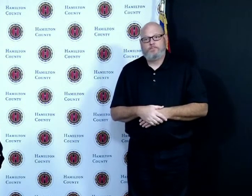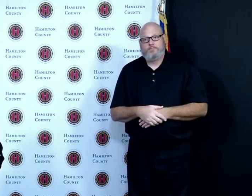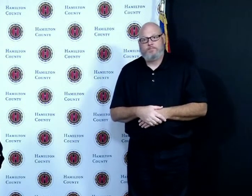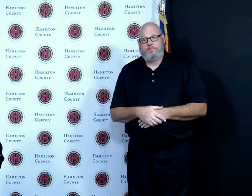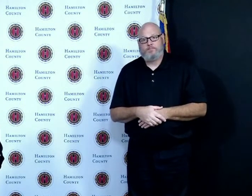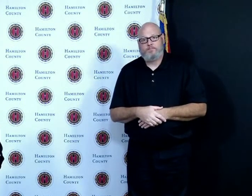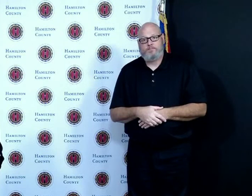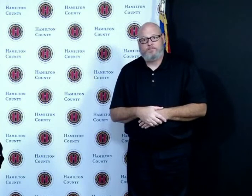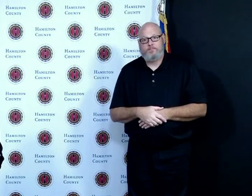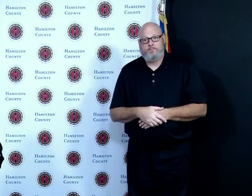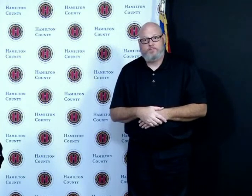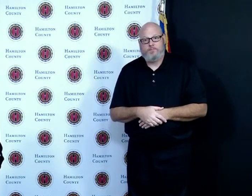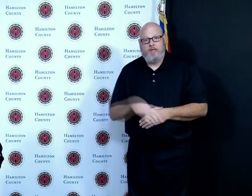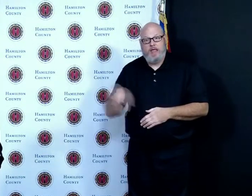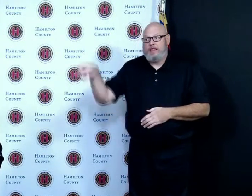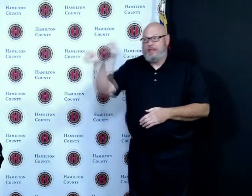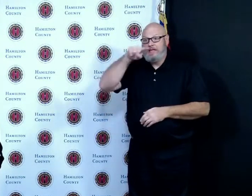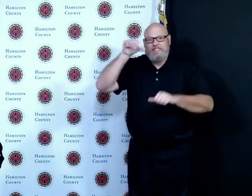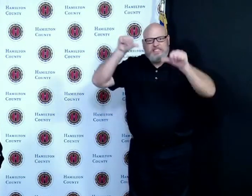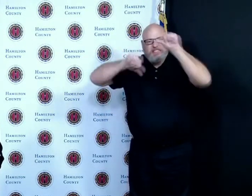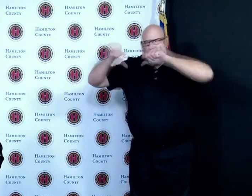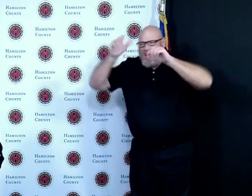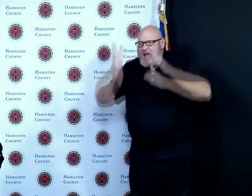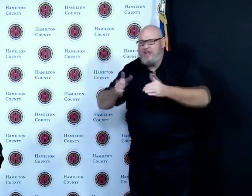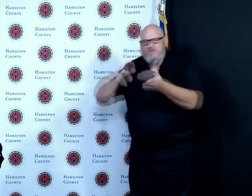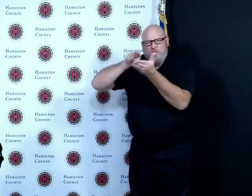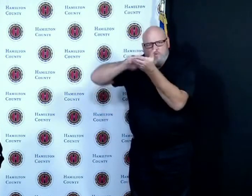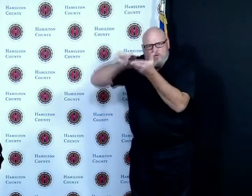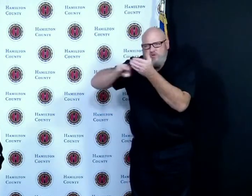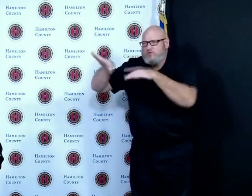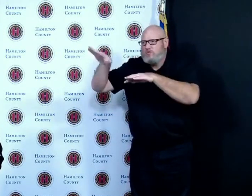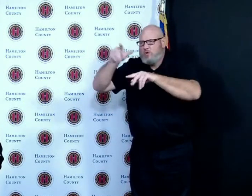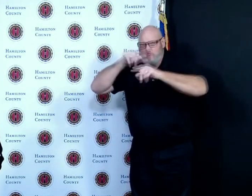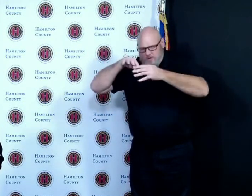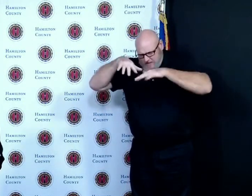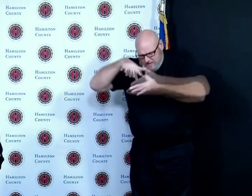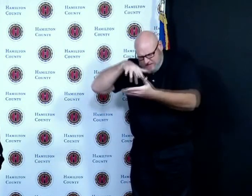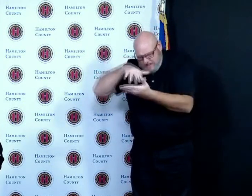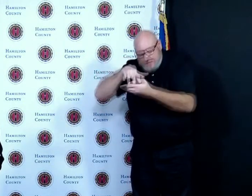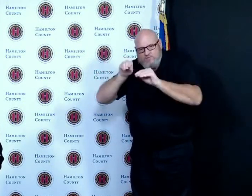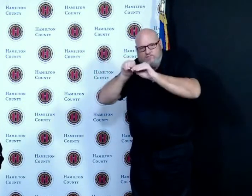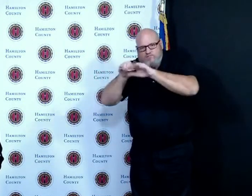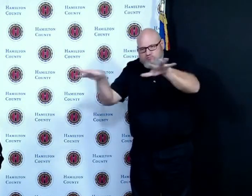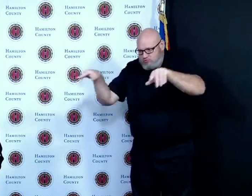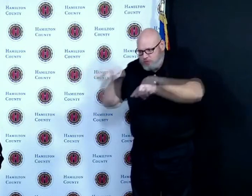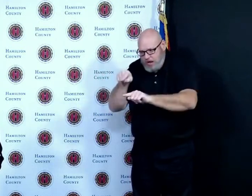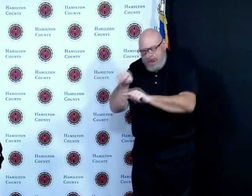we got 142 million dollars from the federal government and we pushed that money out to small